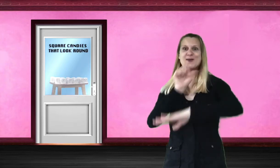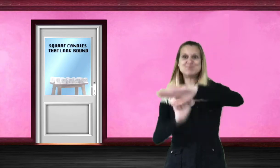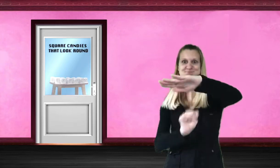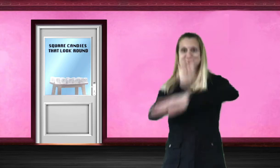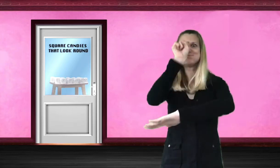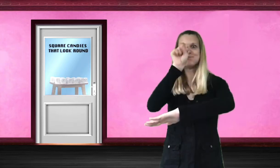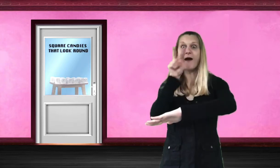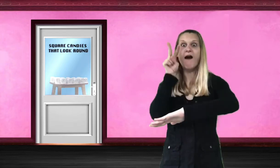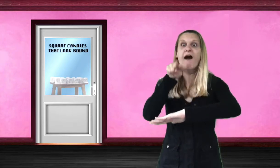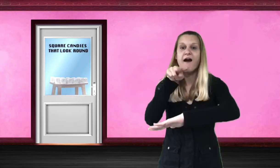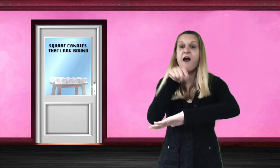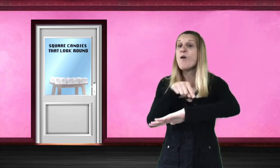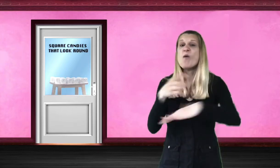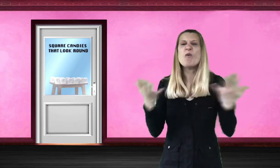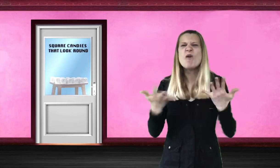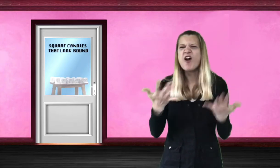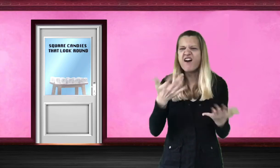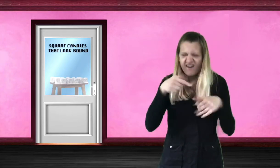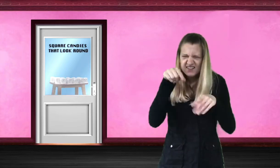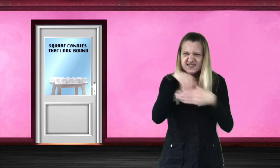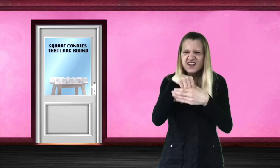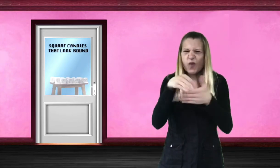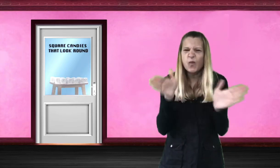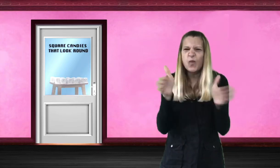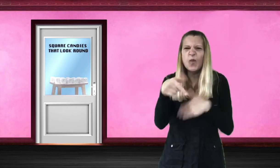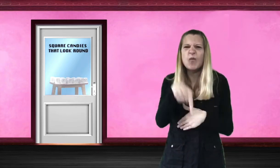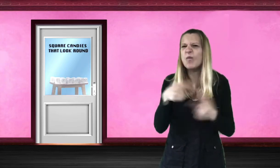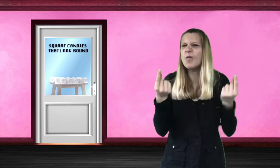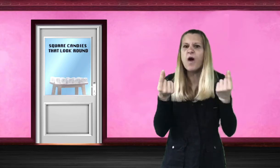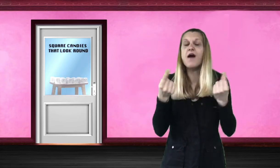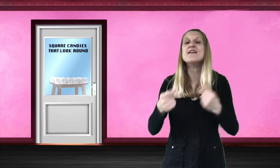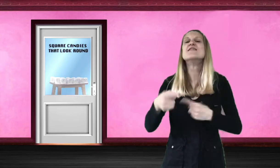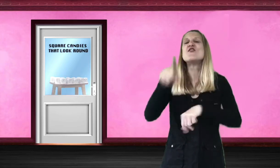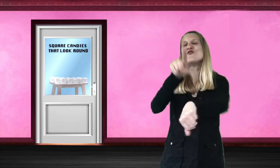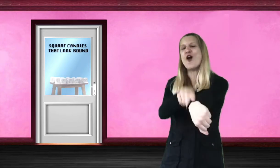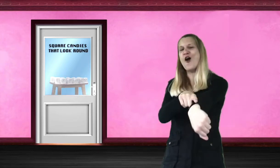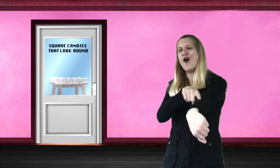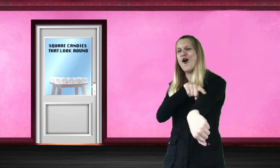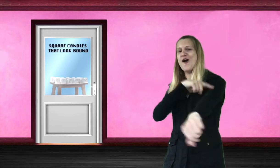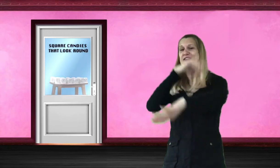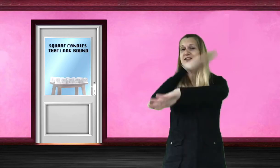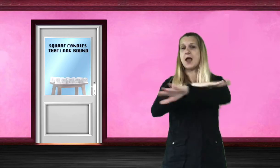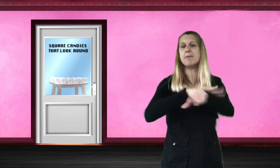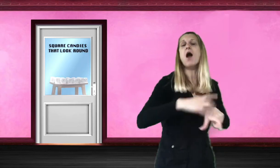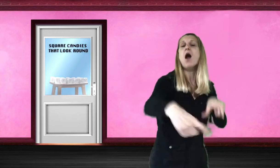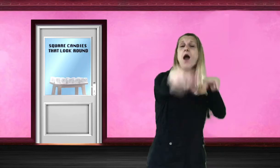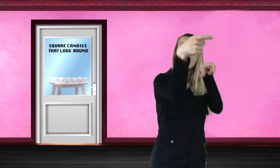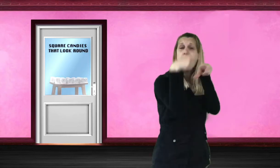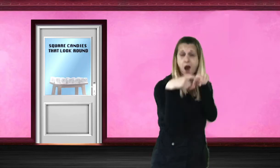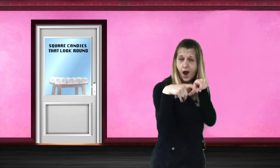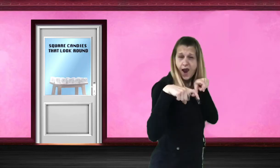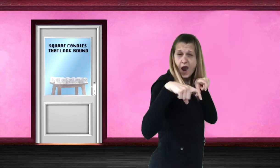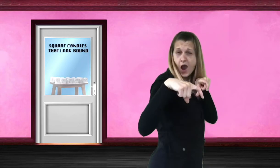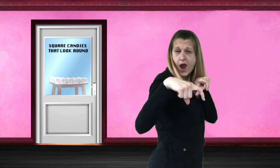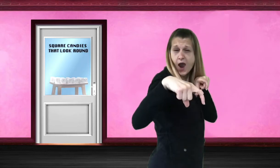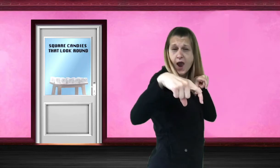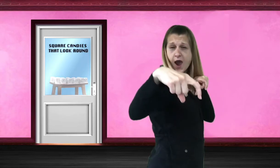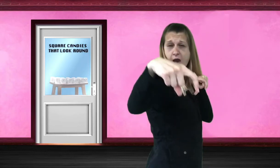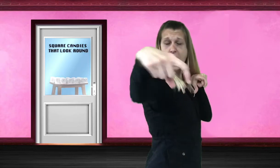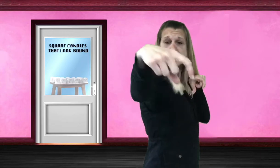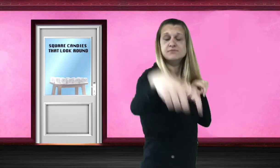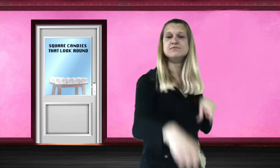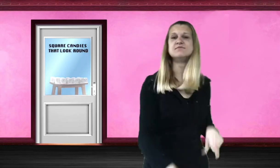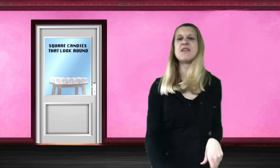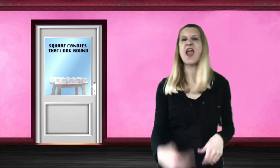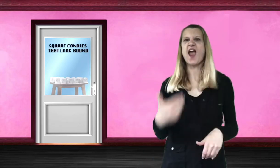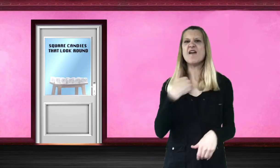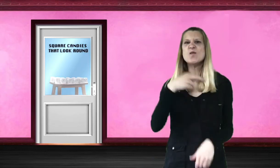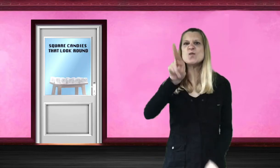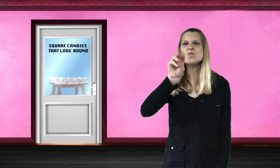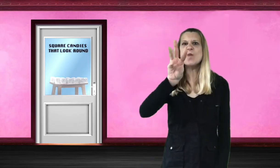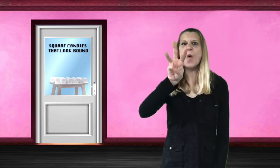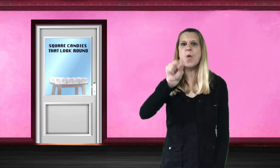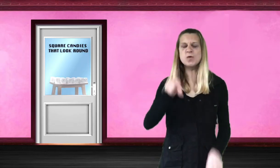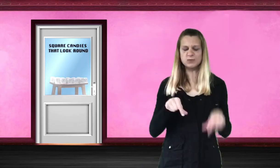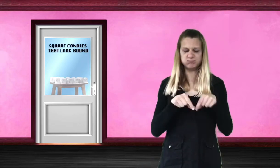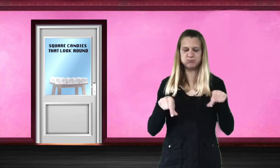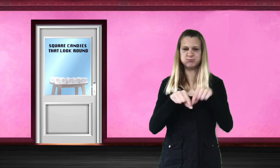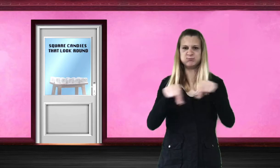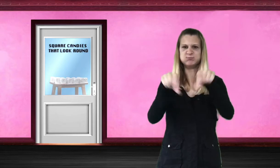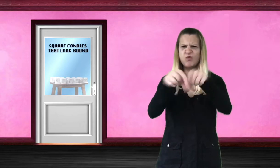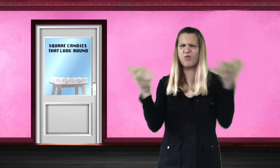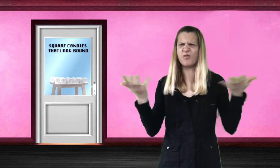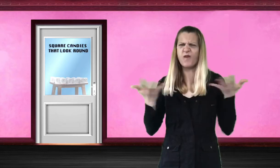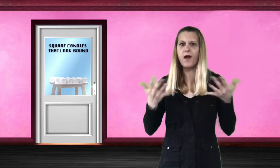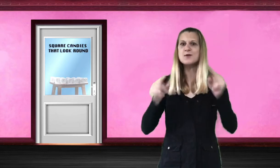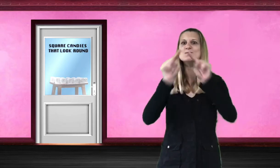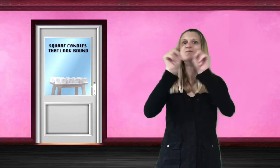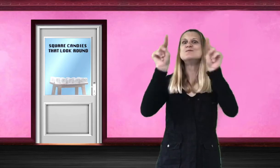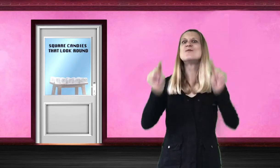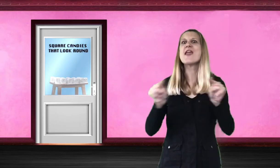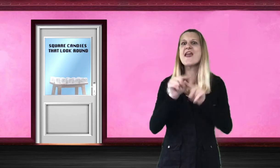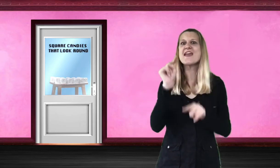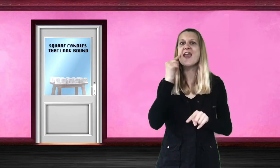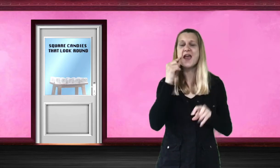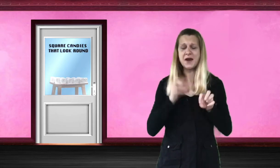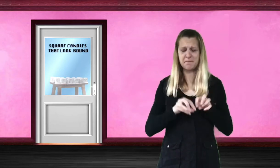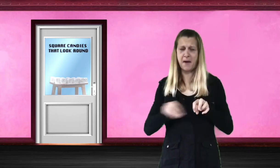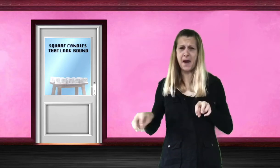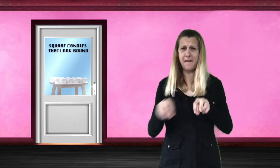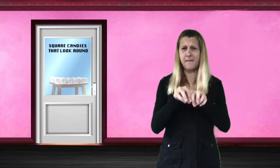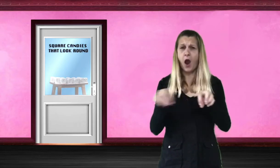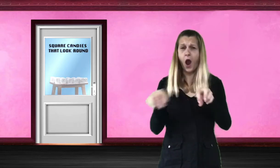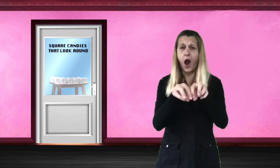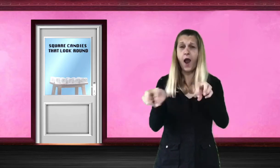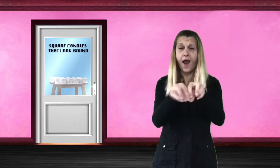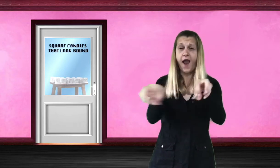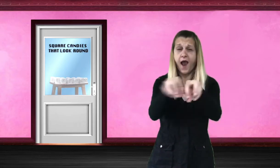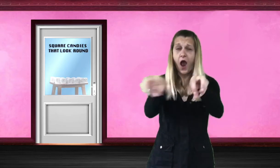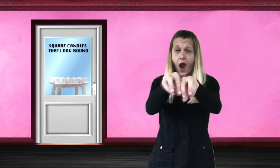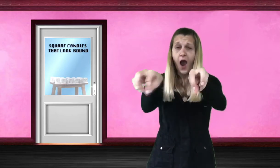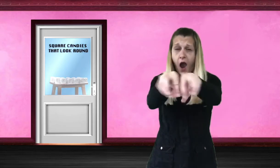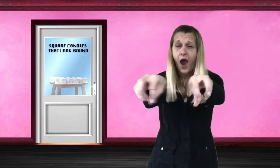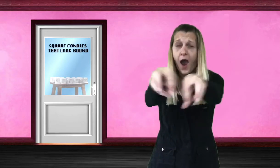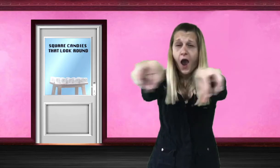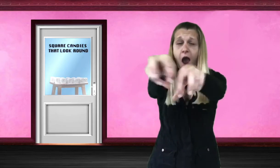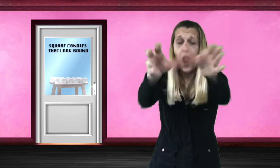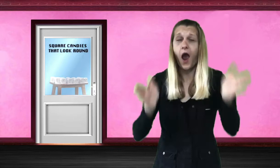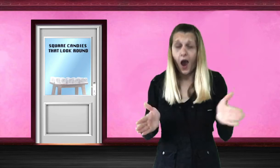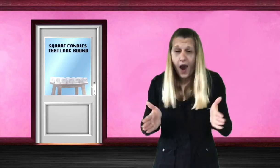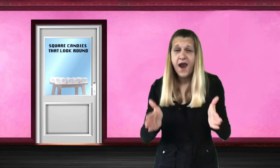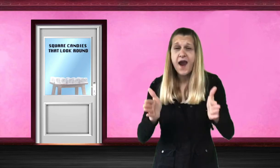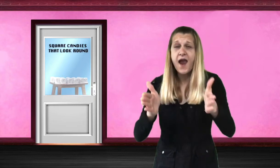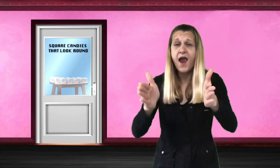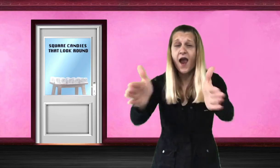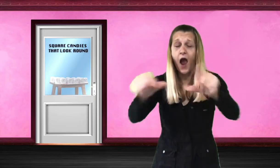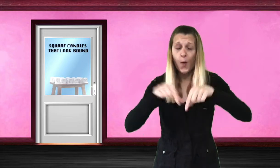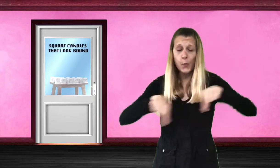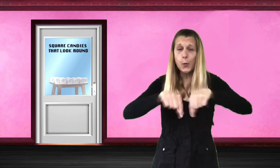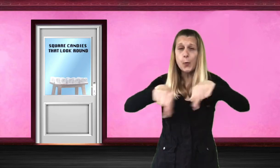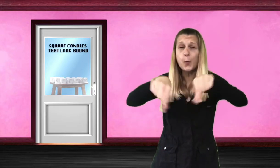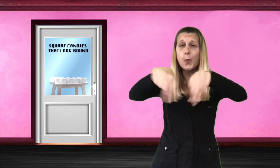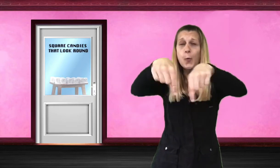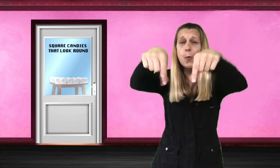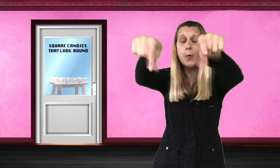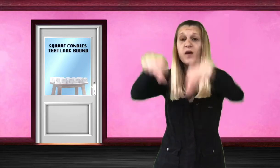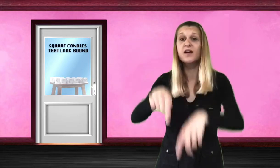a long table, and on the table there were rows and rows of small white square-shaped candies.